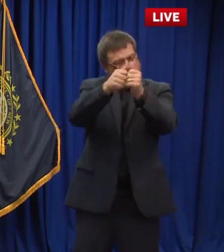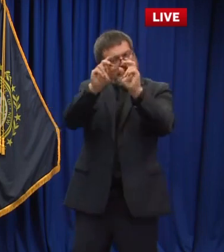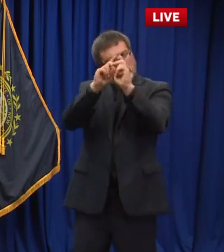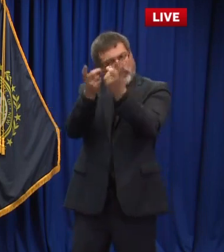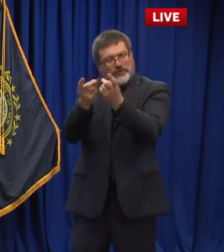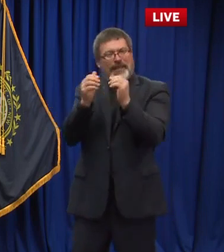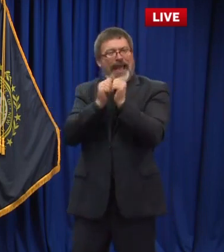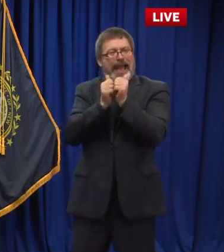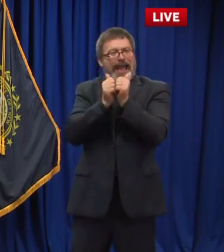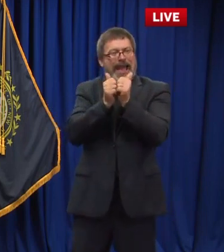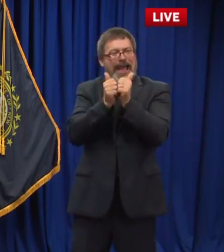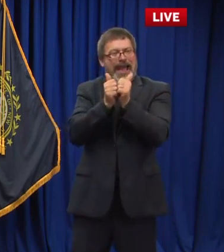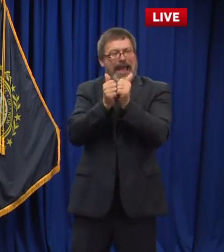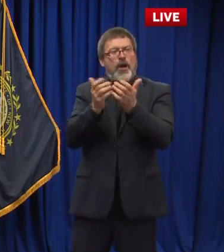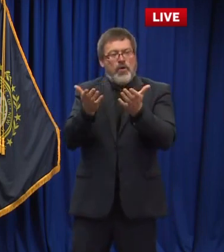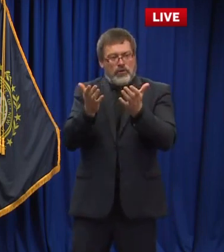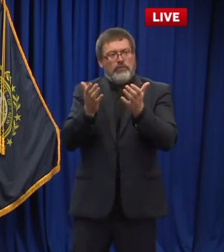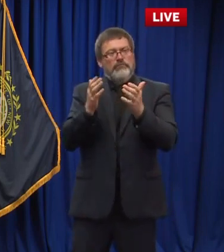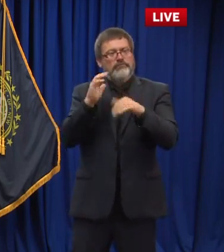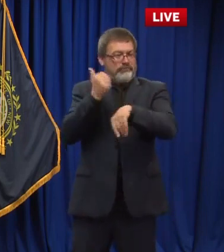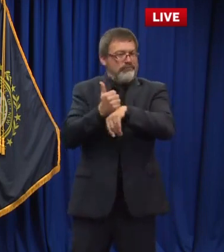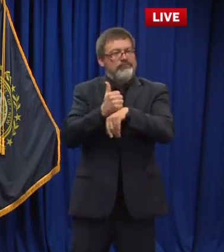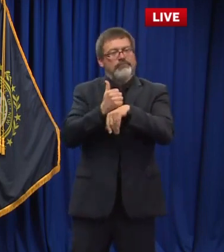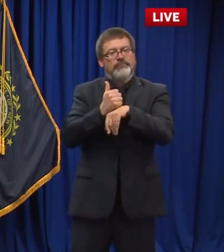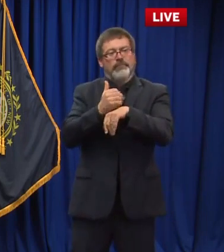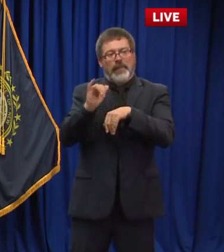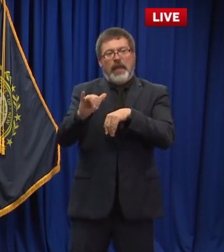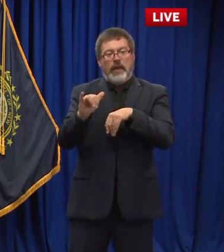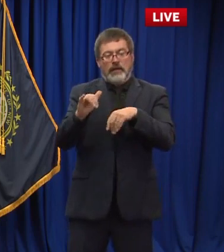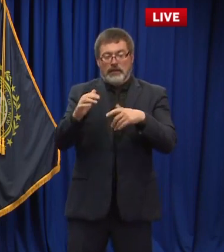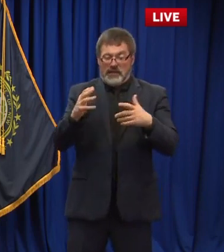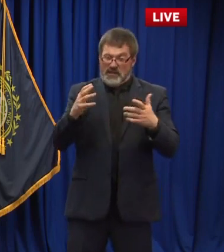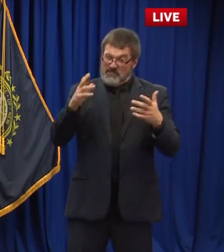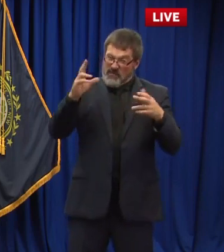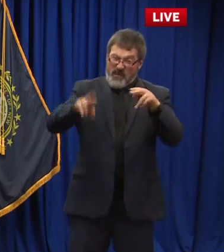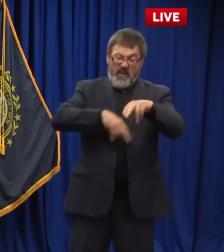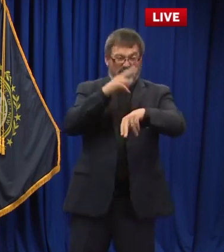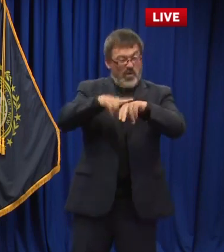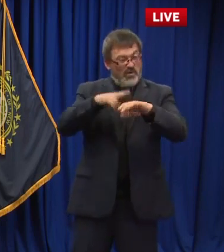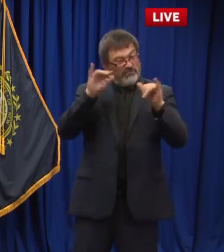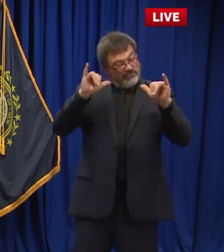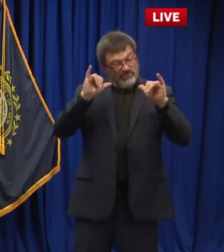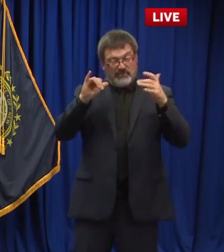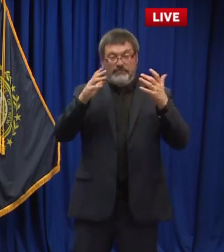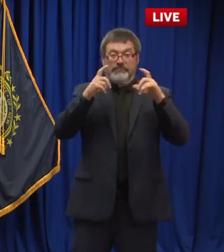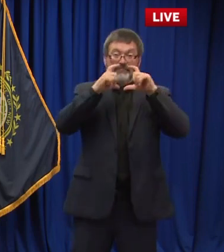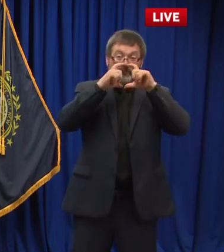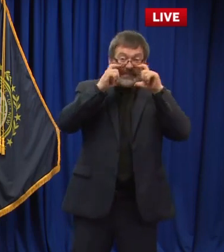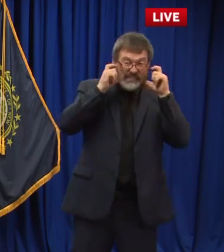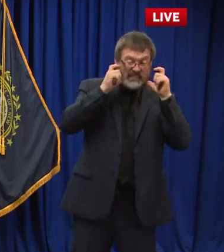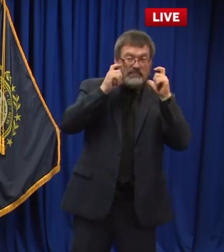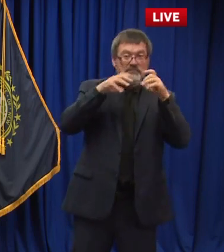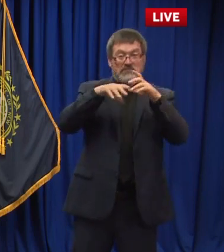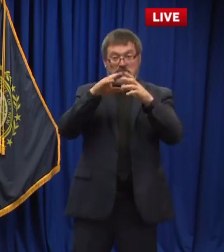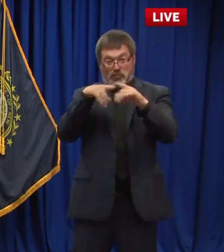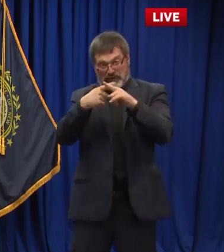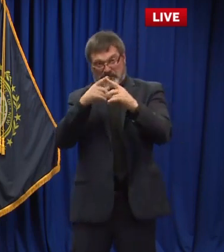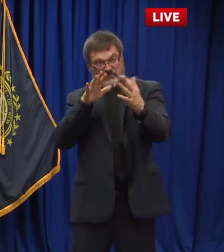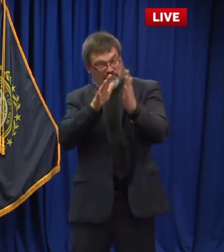TEACHERS AND PARENTS TO REALLY FIND THAT NEW MEDIUM. AND THEN THINGS WE TALK ABOUT ALL THE TIME.